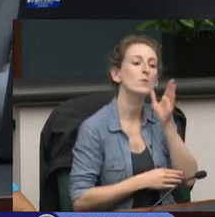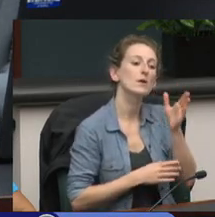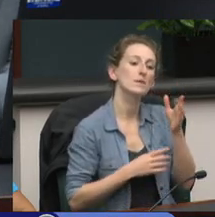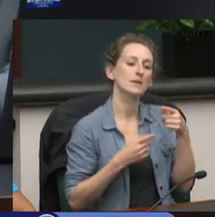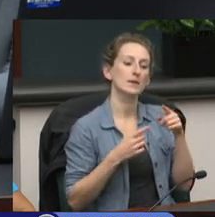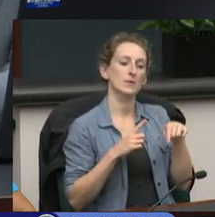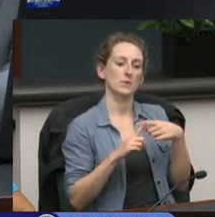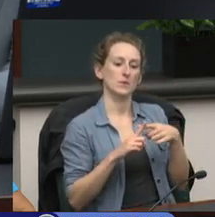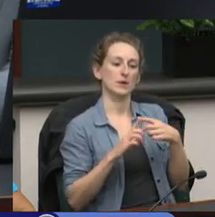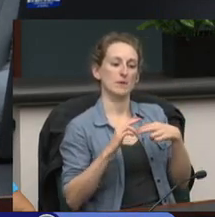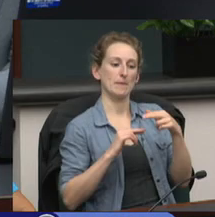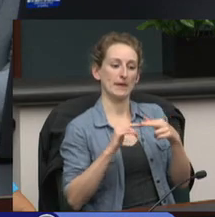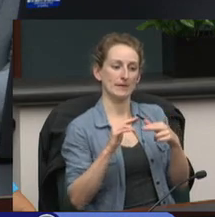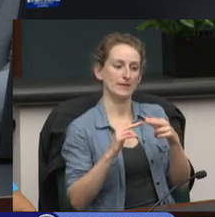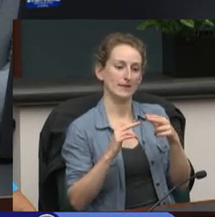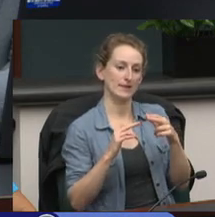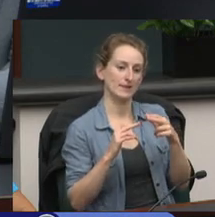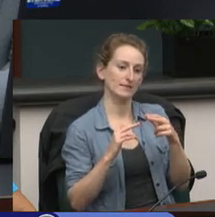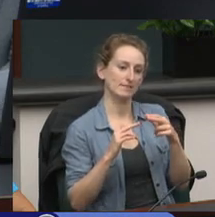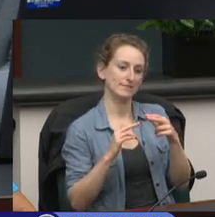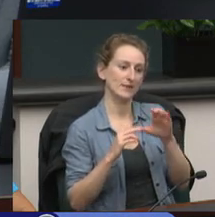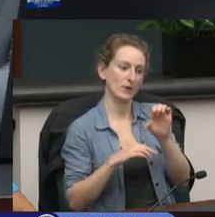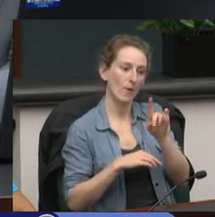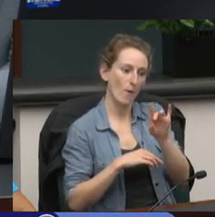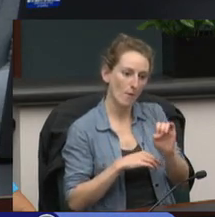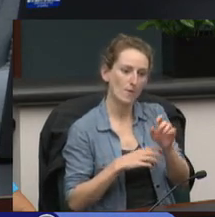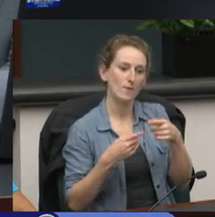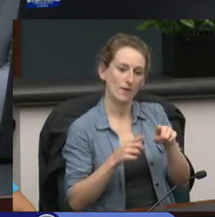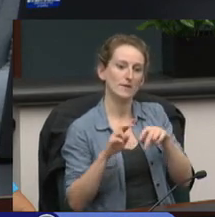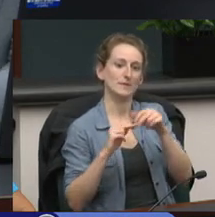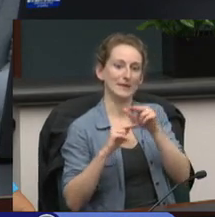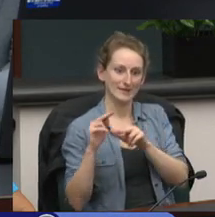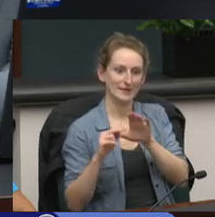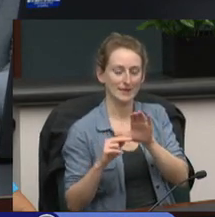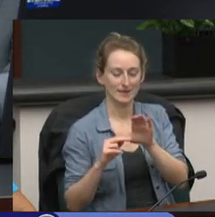about that intimately than I do but we can verify that I think that the so